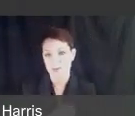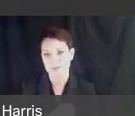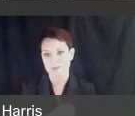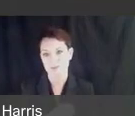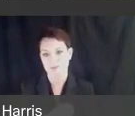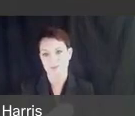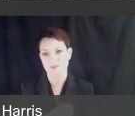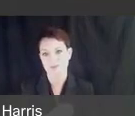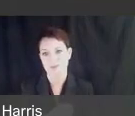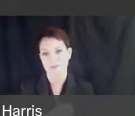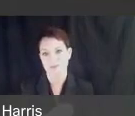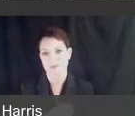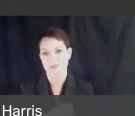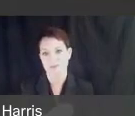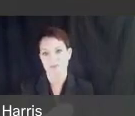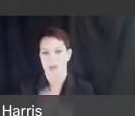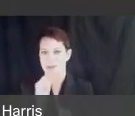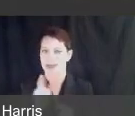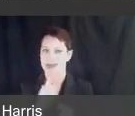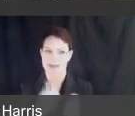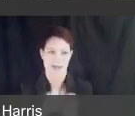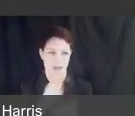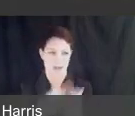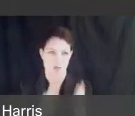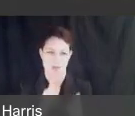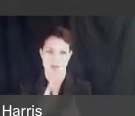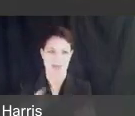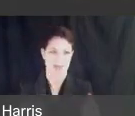[Commissioner Arkoosh] So I'm not exactly sure what you mean by catch up but what I can say